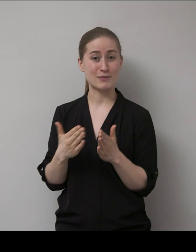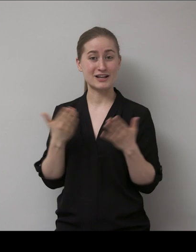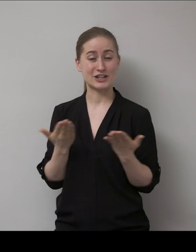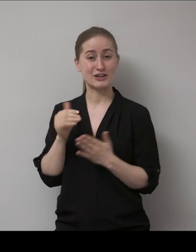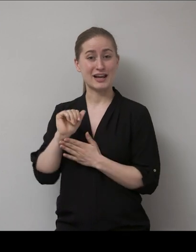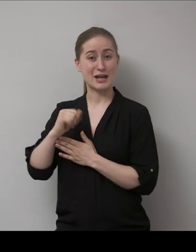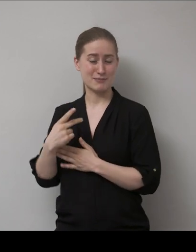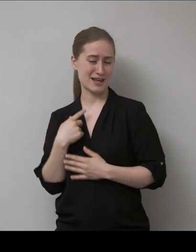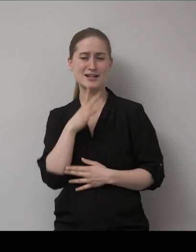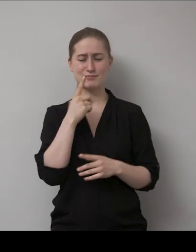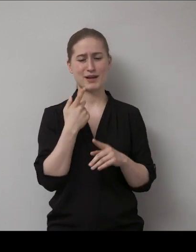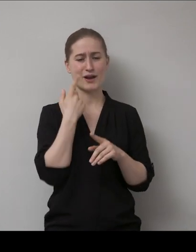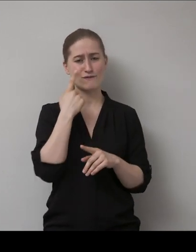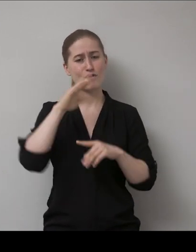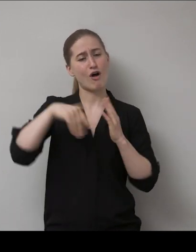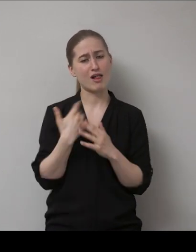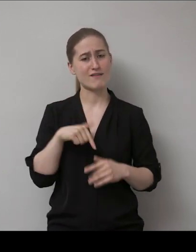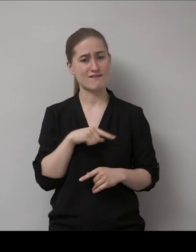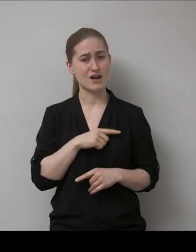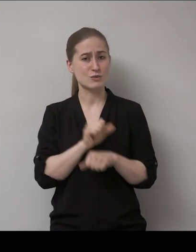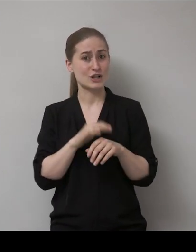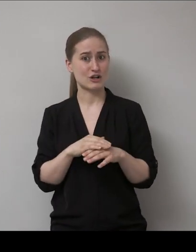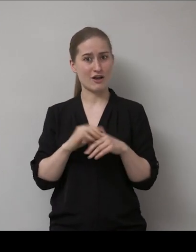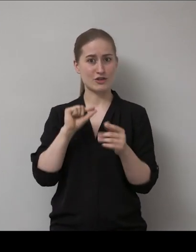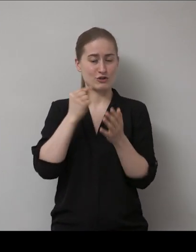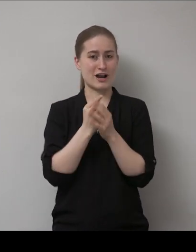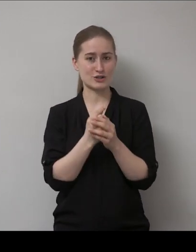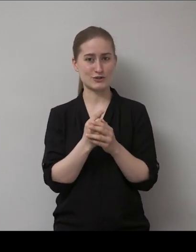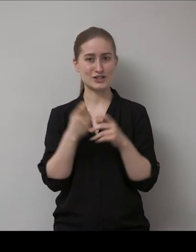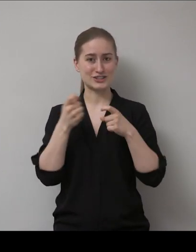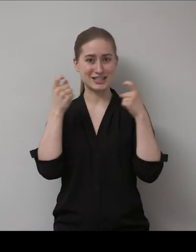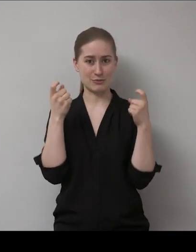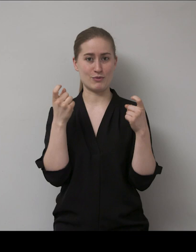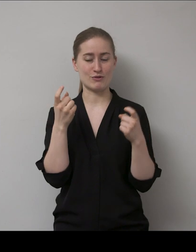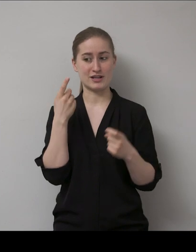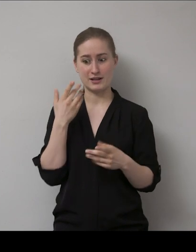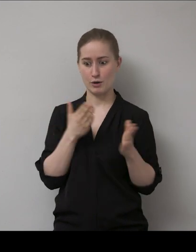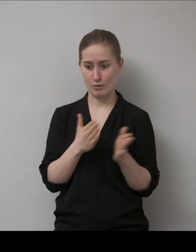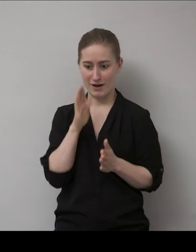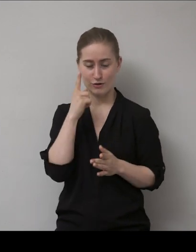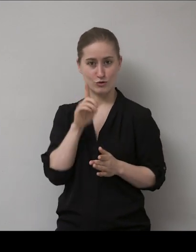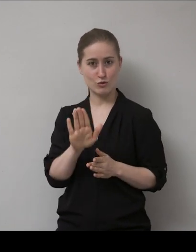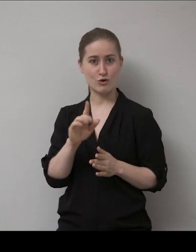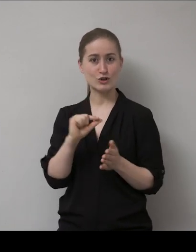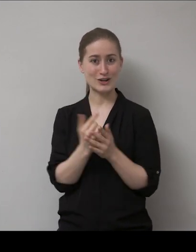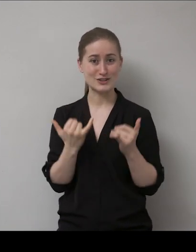I think I speak for all of us who've worked on the graduation ceremony in preparation of your graduation today that we were honored to be able to work on